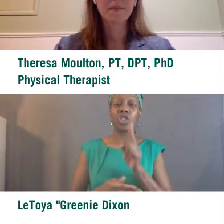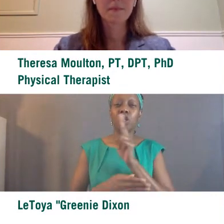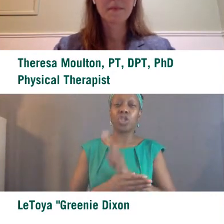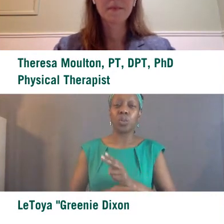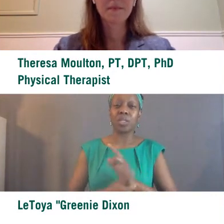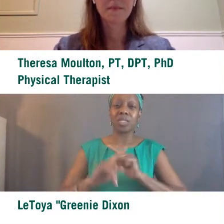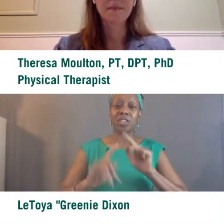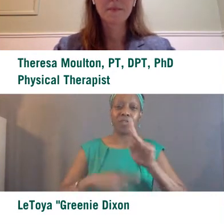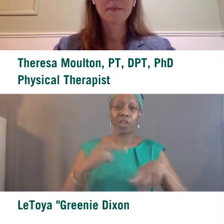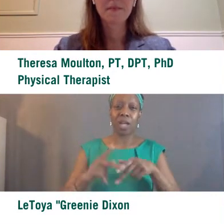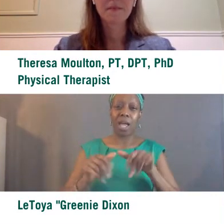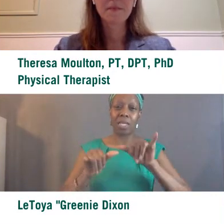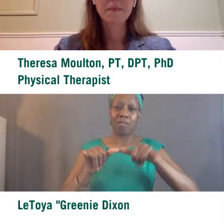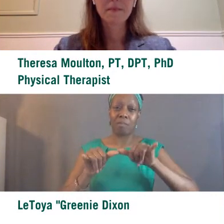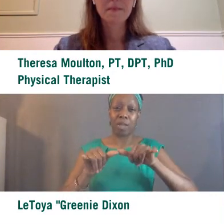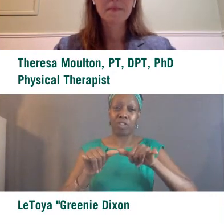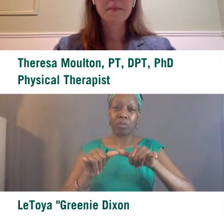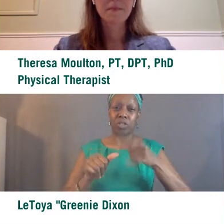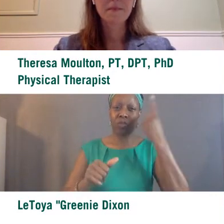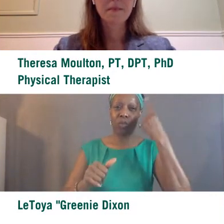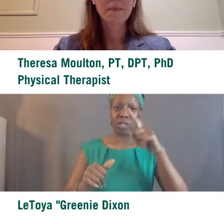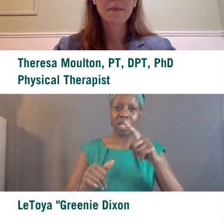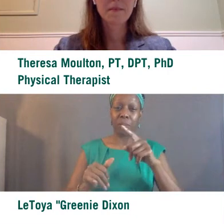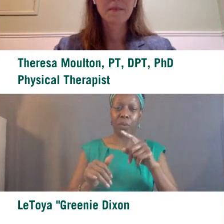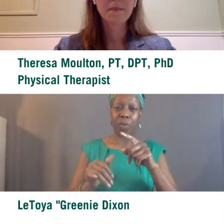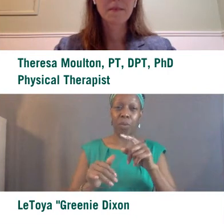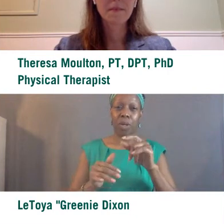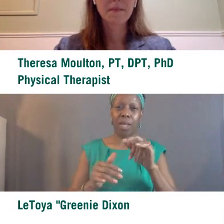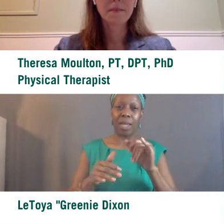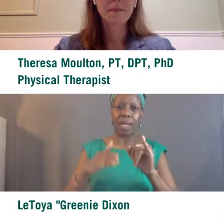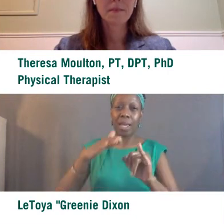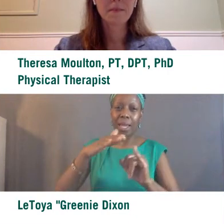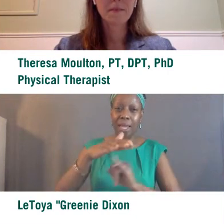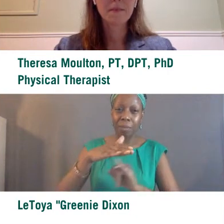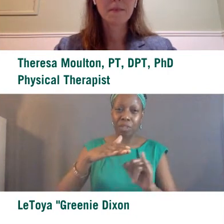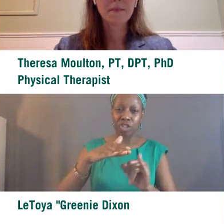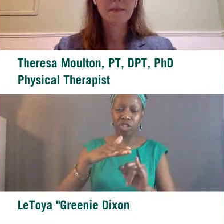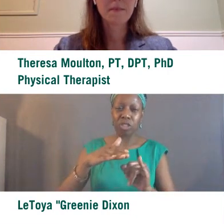for example, or other ways in which we can measure strength and power.